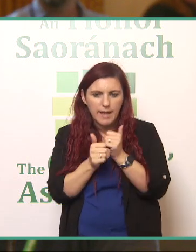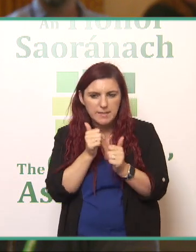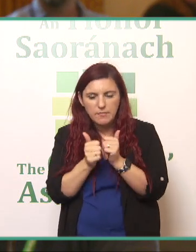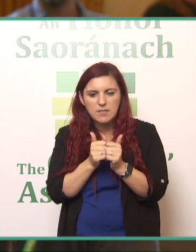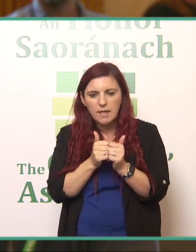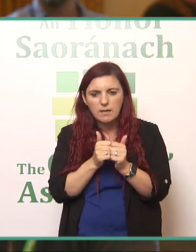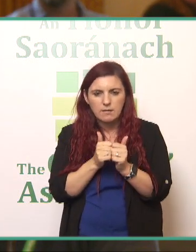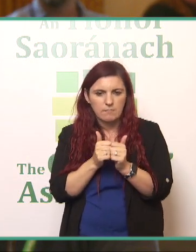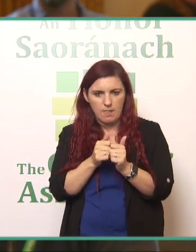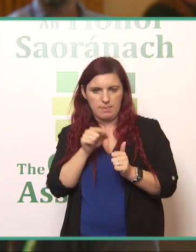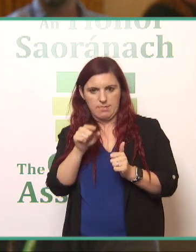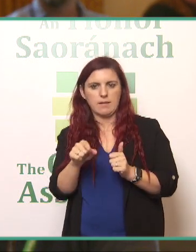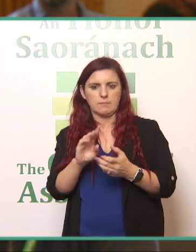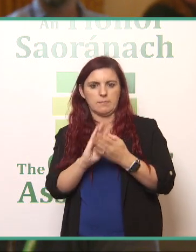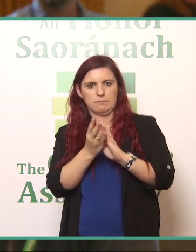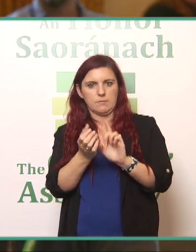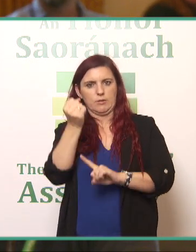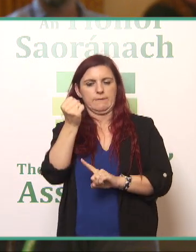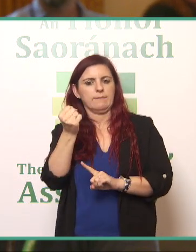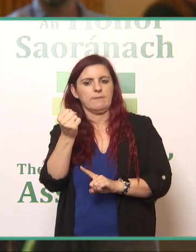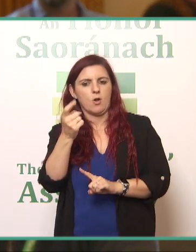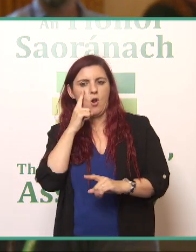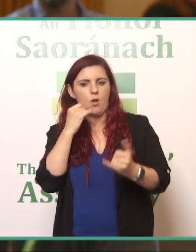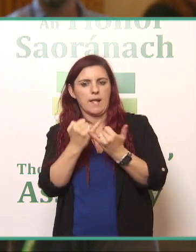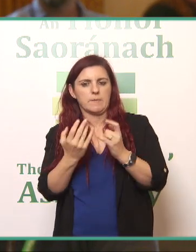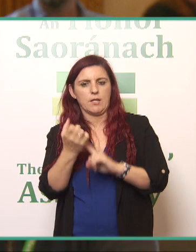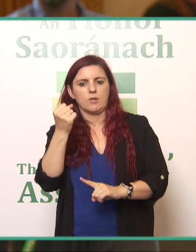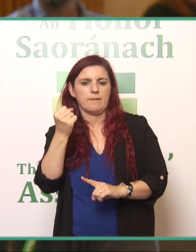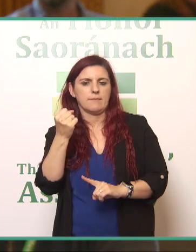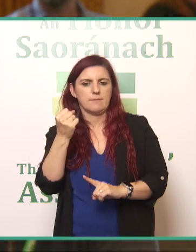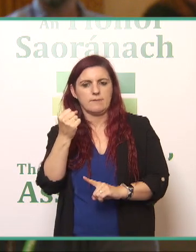you know actually be achieved or look like being achieved. So that's the